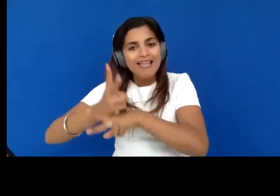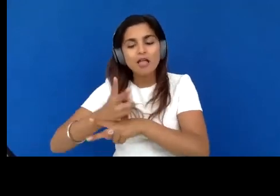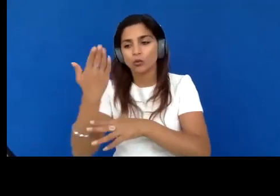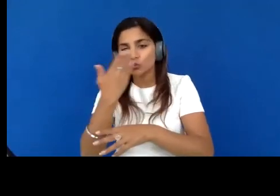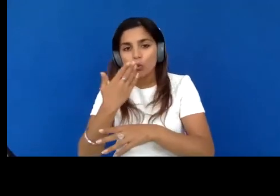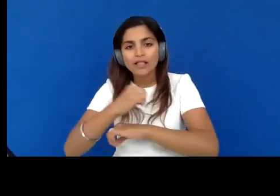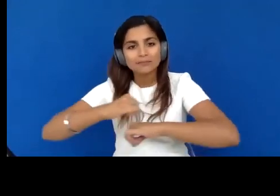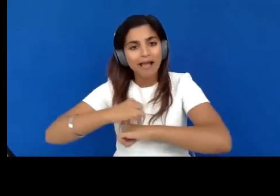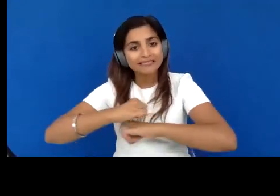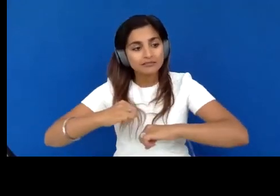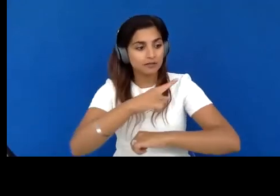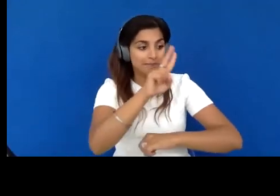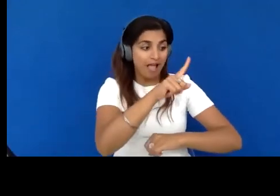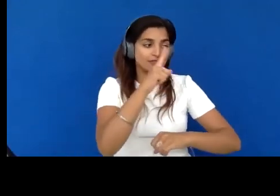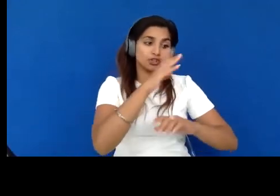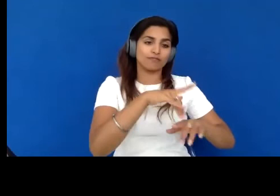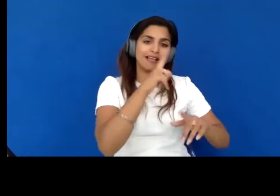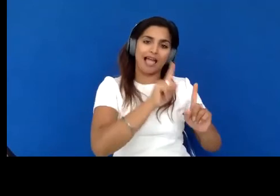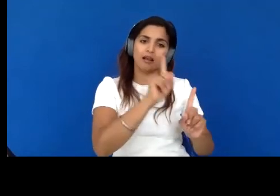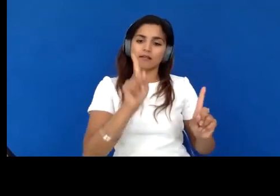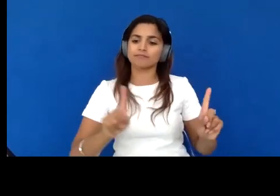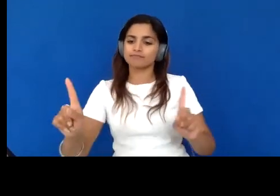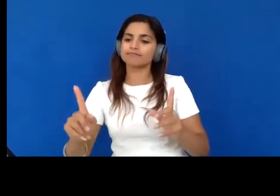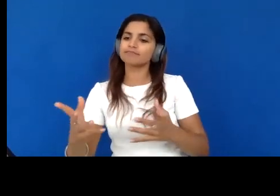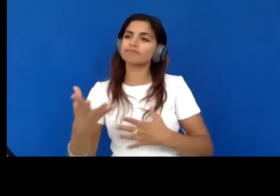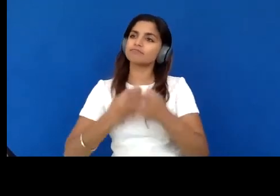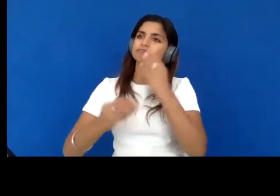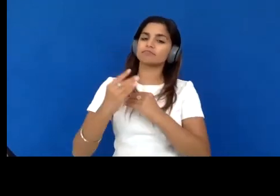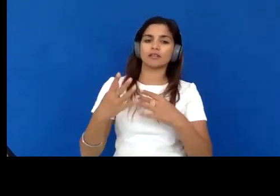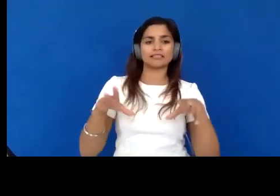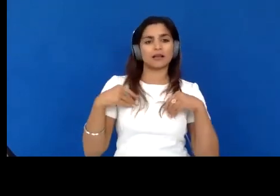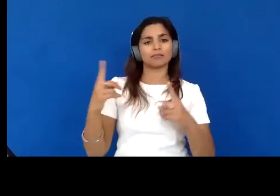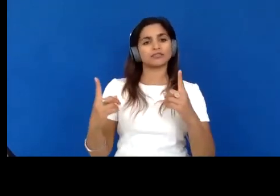survive with our non normative body minds even if they have their own messy